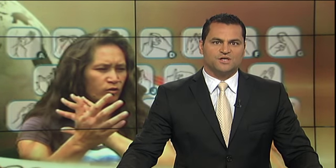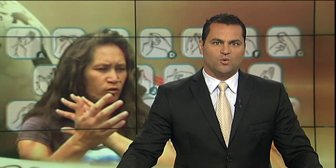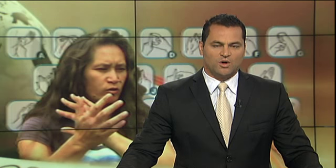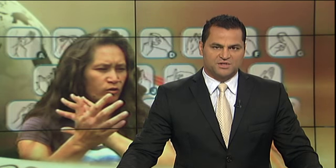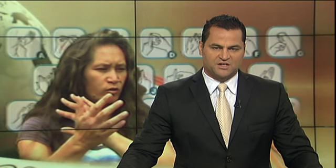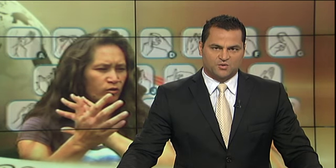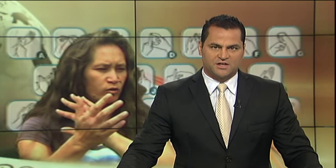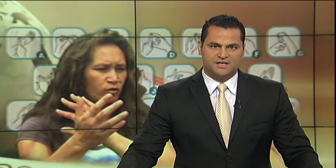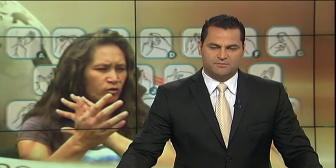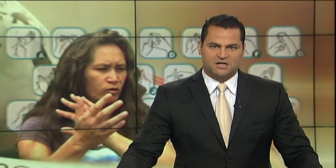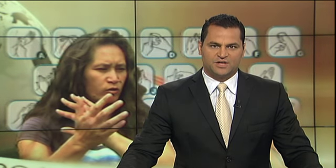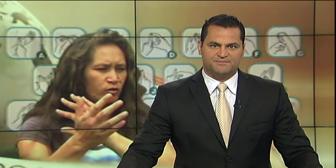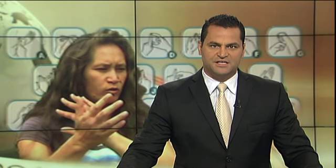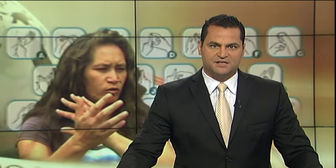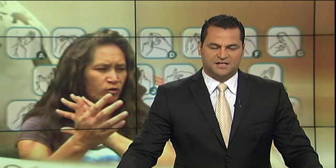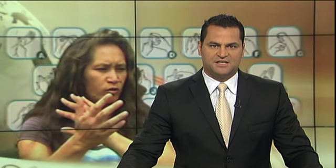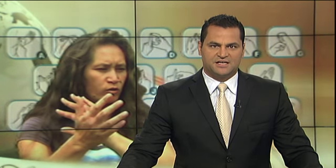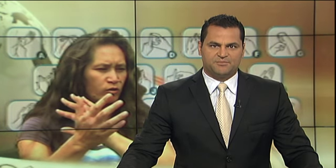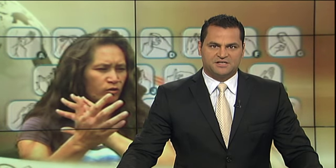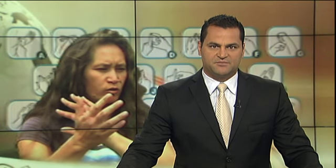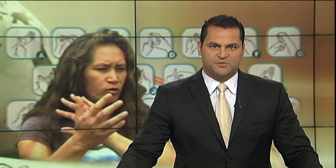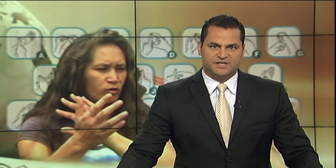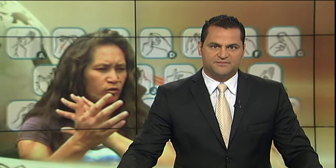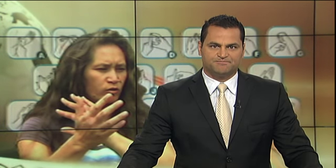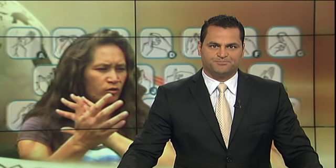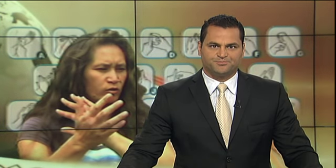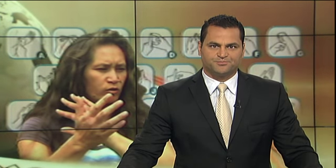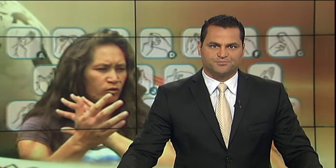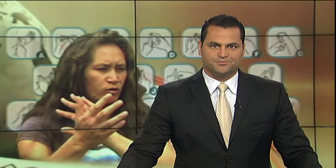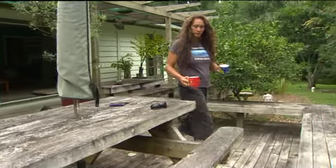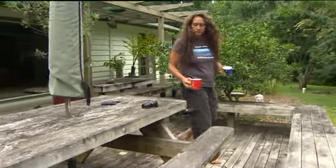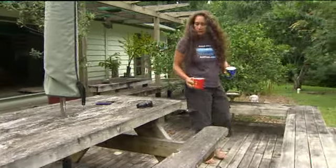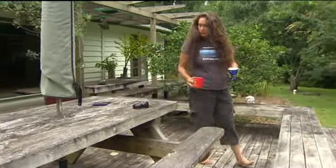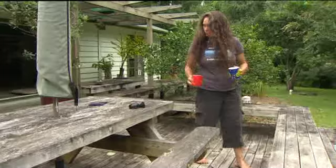who have impaired hearing are Maori. Here's Peata Melbourne's report.